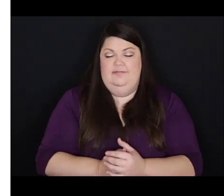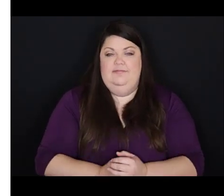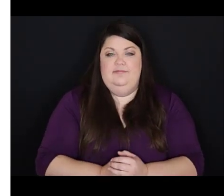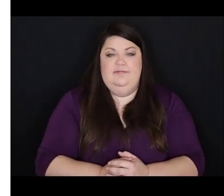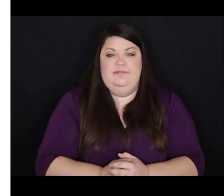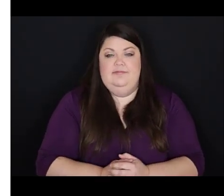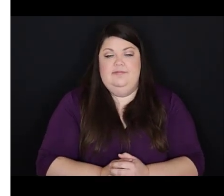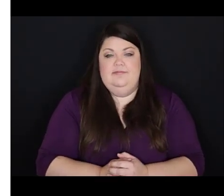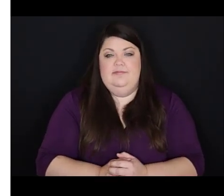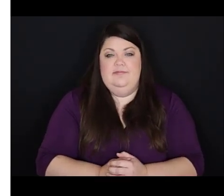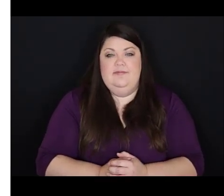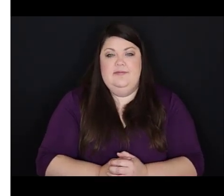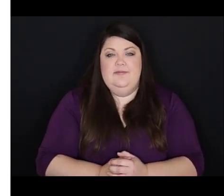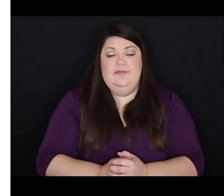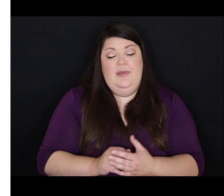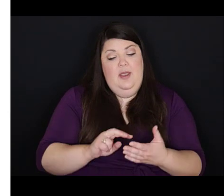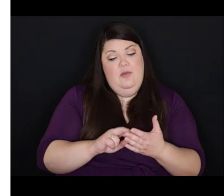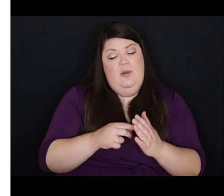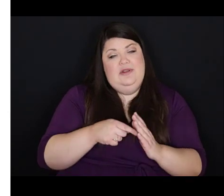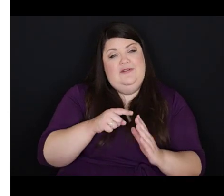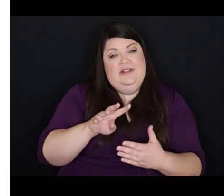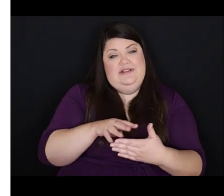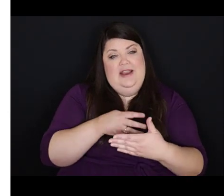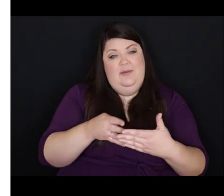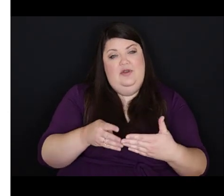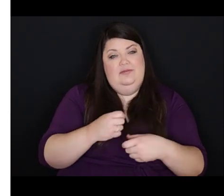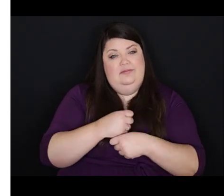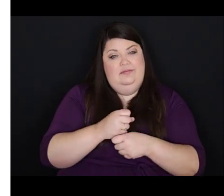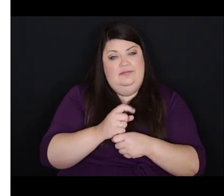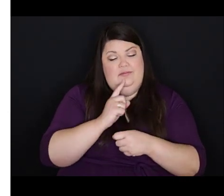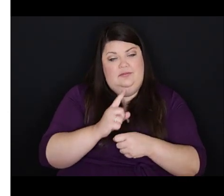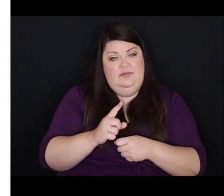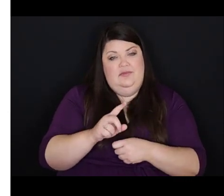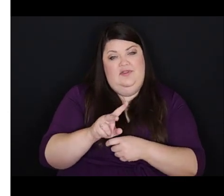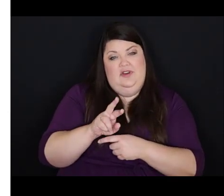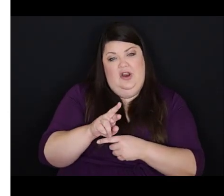The purpose of the table is to assist VR agencies to identify potential gaps